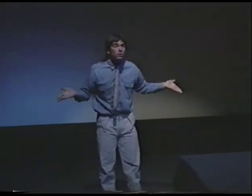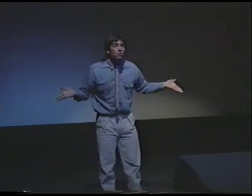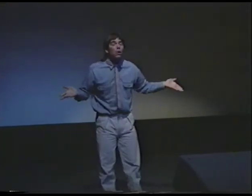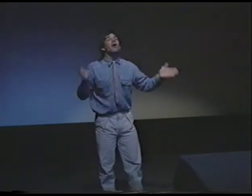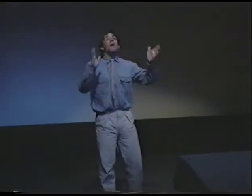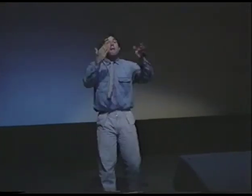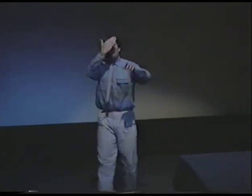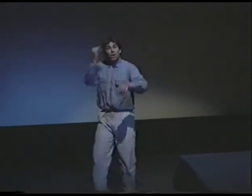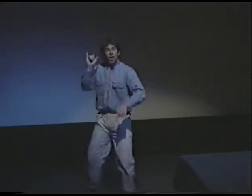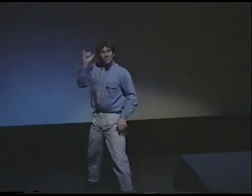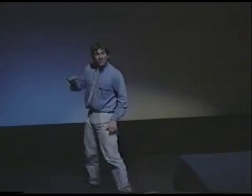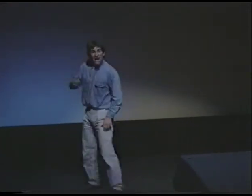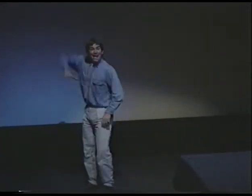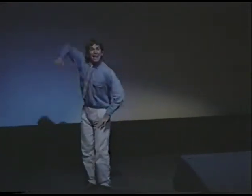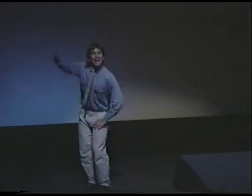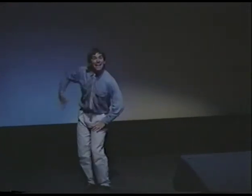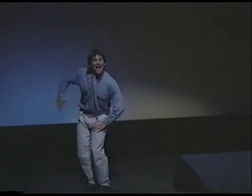Imagine that.